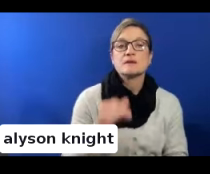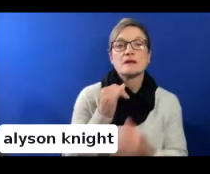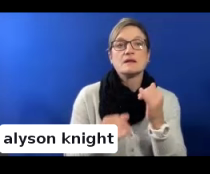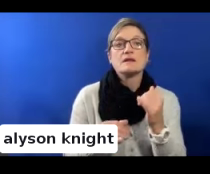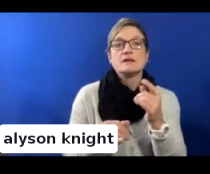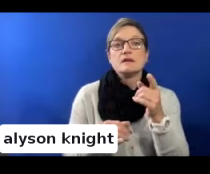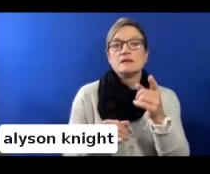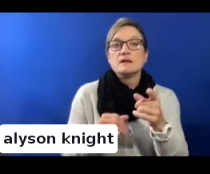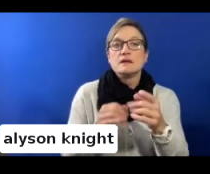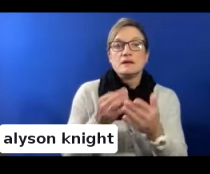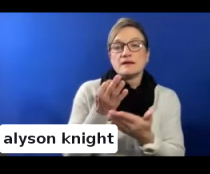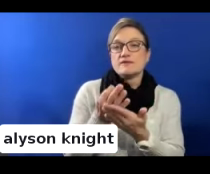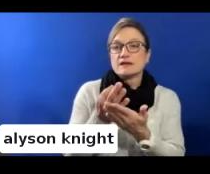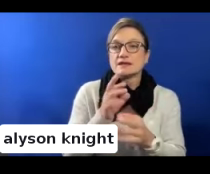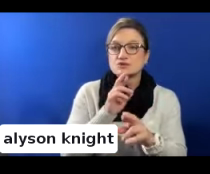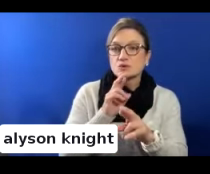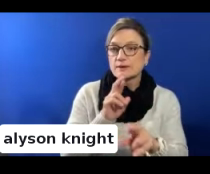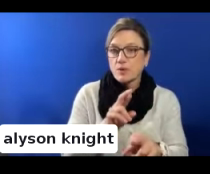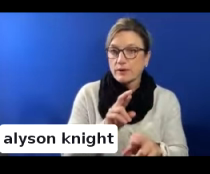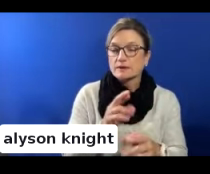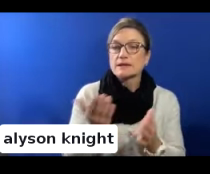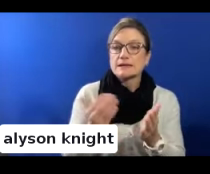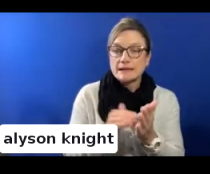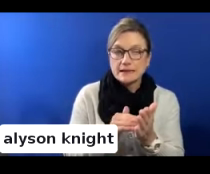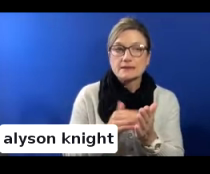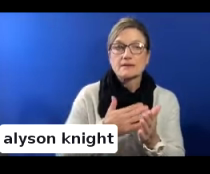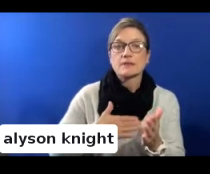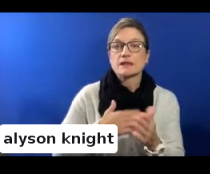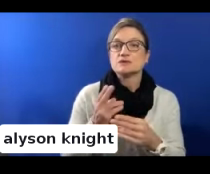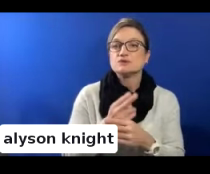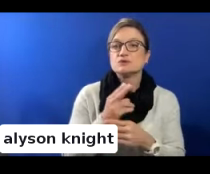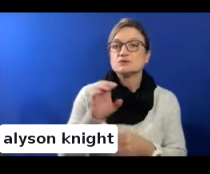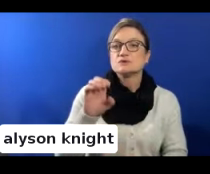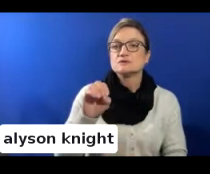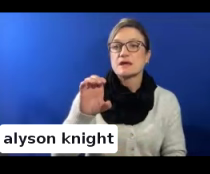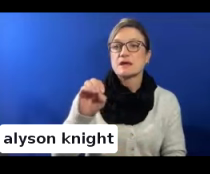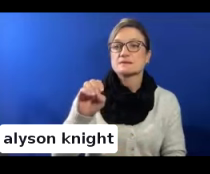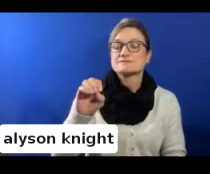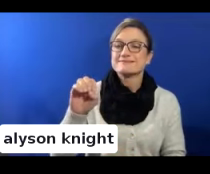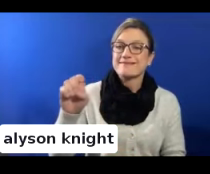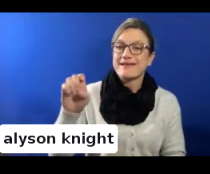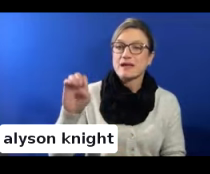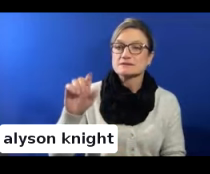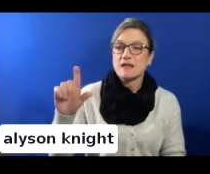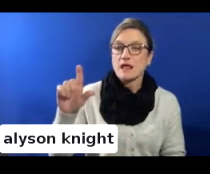Again, just a reminder, please use the Excel file that's on the dashboard.